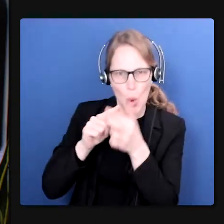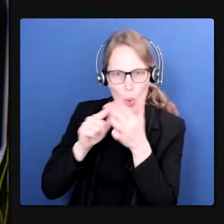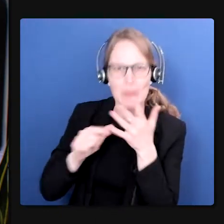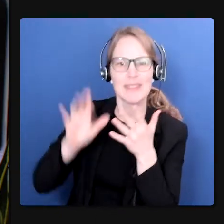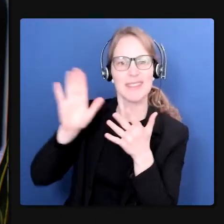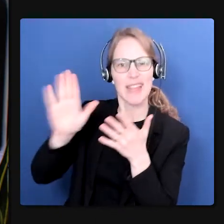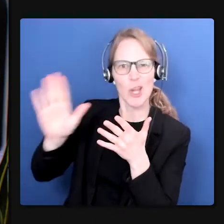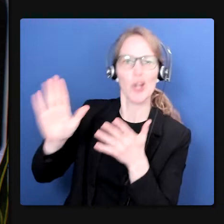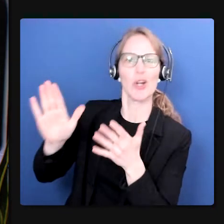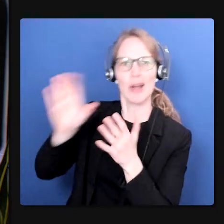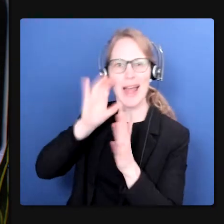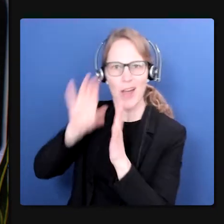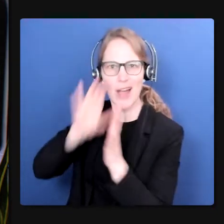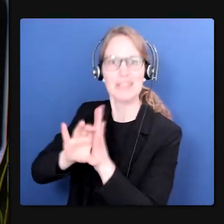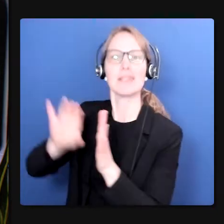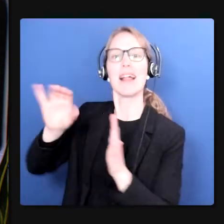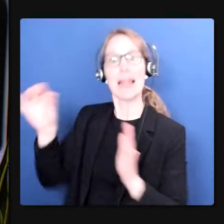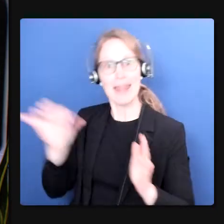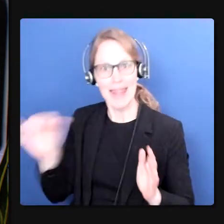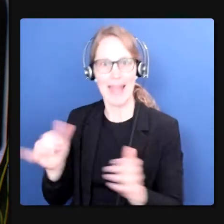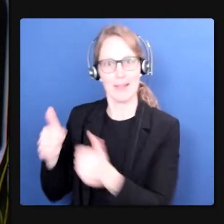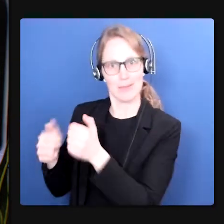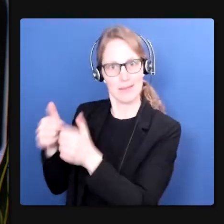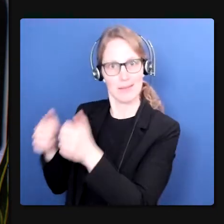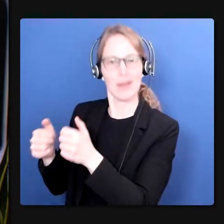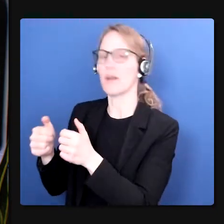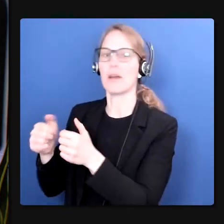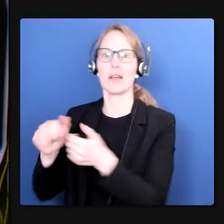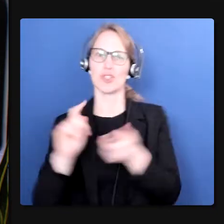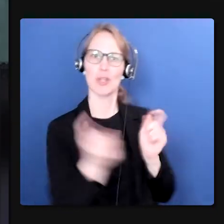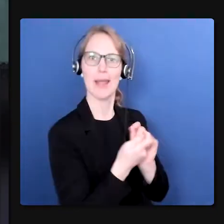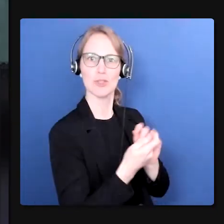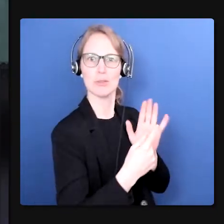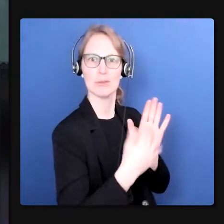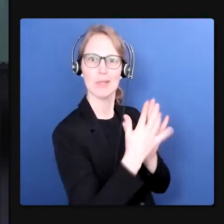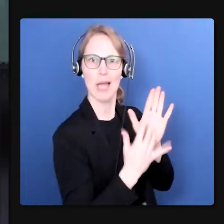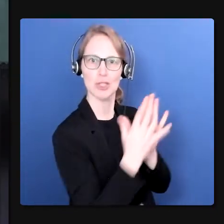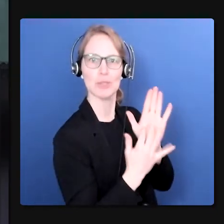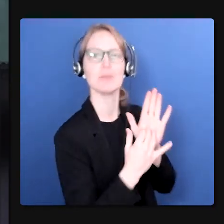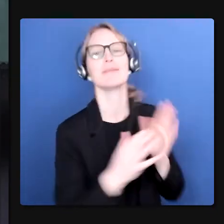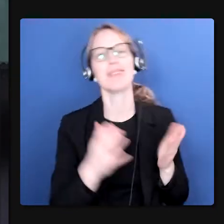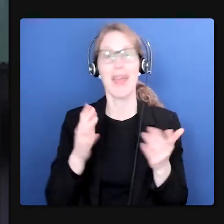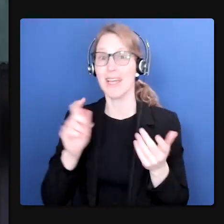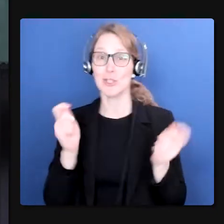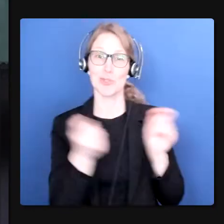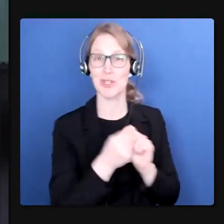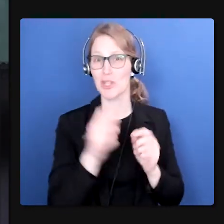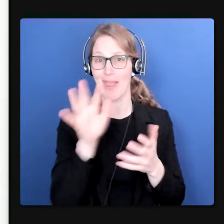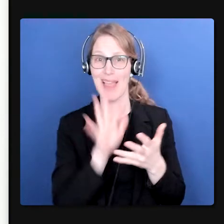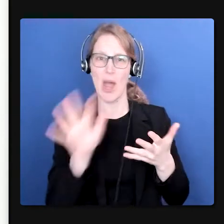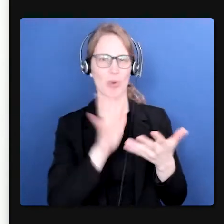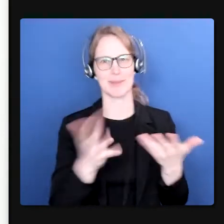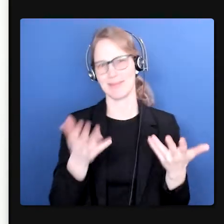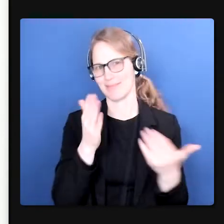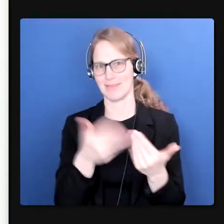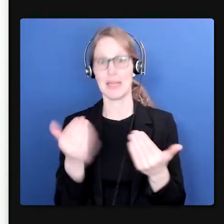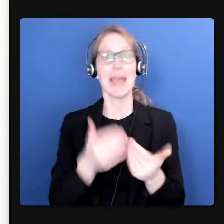throughout their Yakuza Like a Dragon touch controls in just a few minutes. Switching between layouts is really straightforward. Every layout has a name,